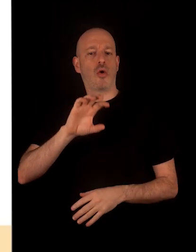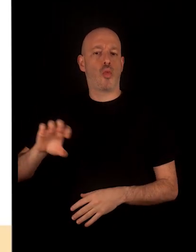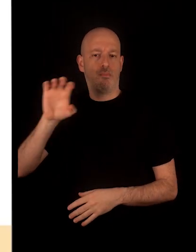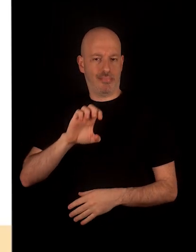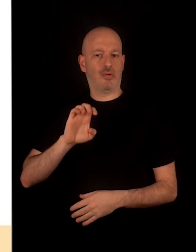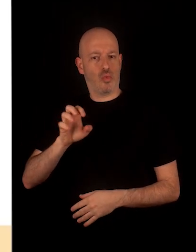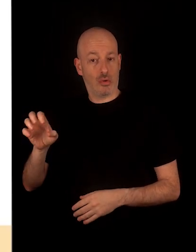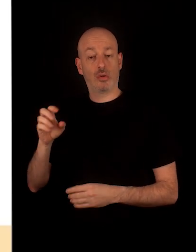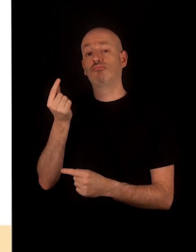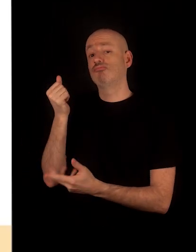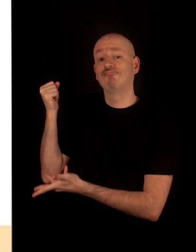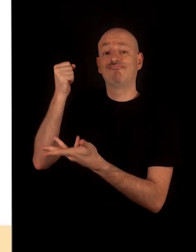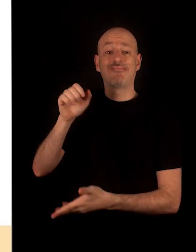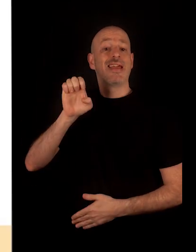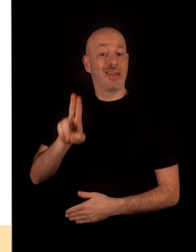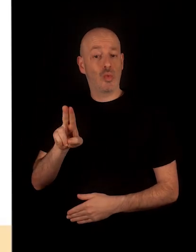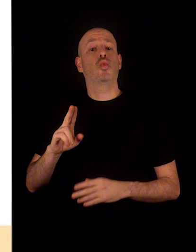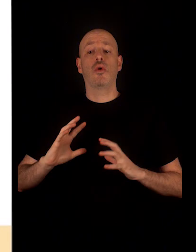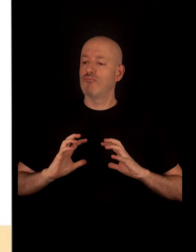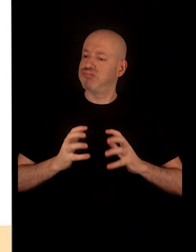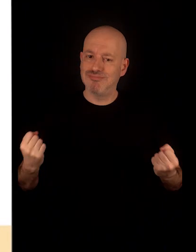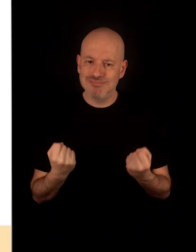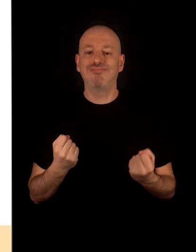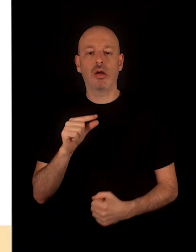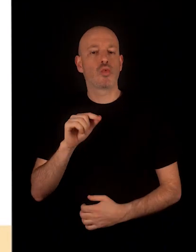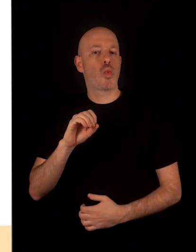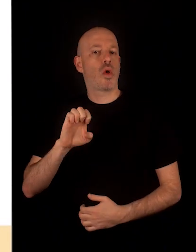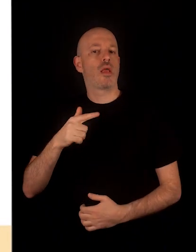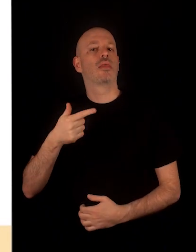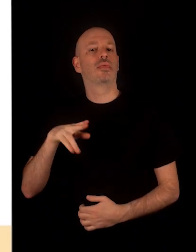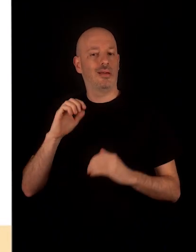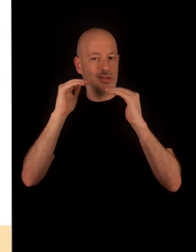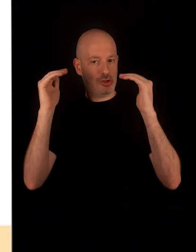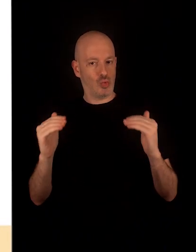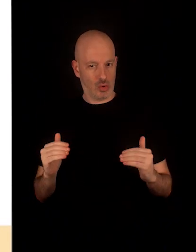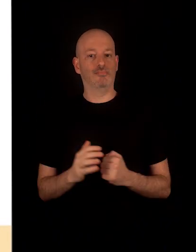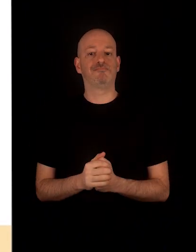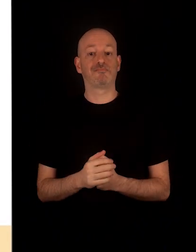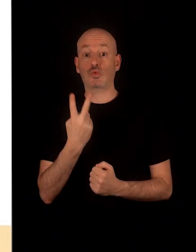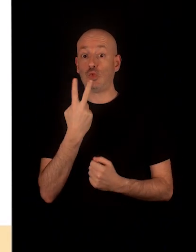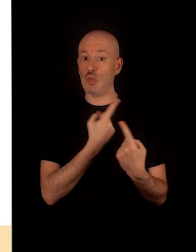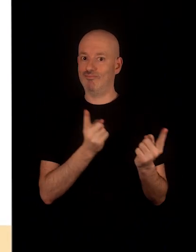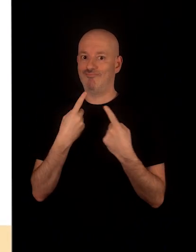of the guidelines for the Call for Residency Hosts. and at the end of it there would be a question time.